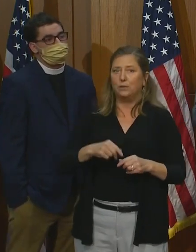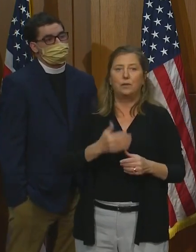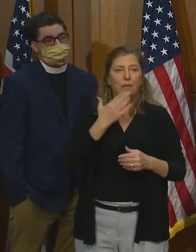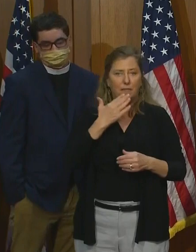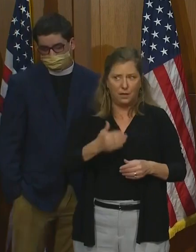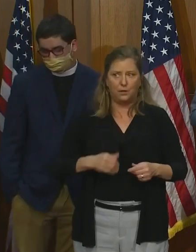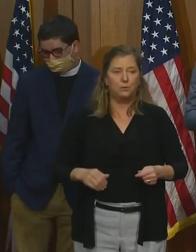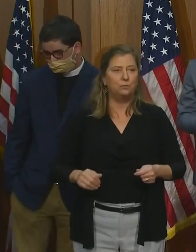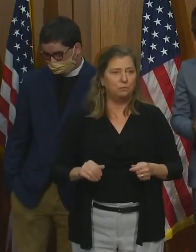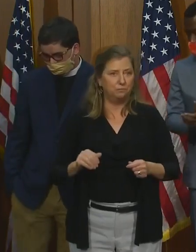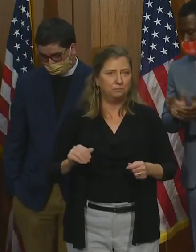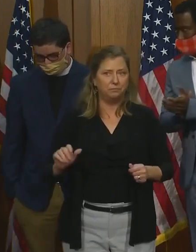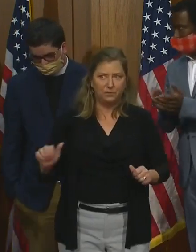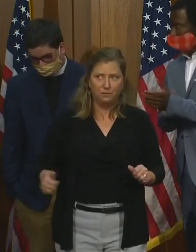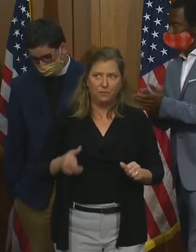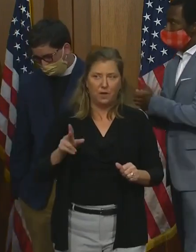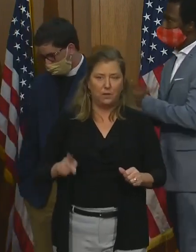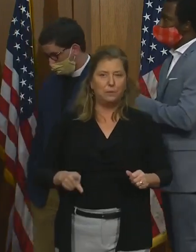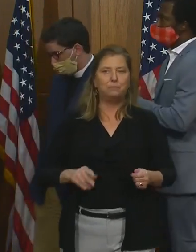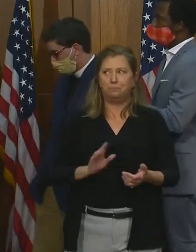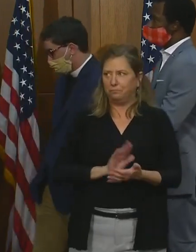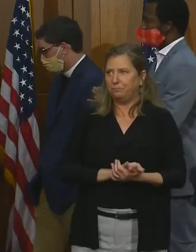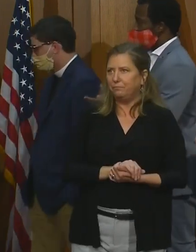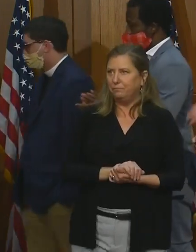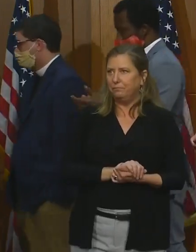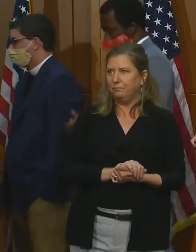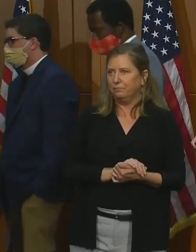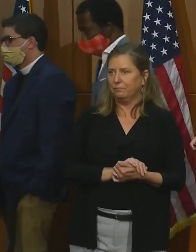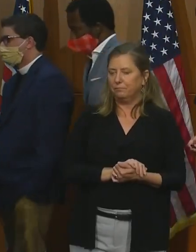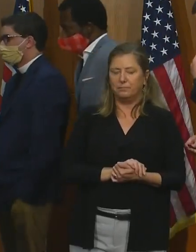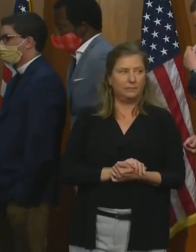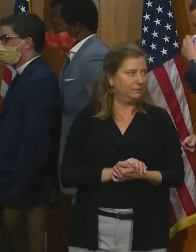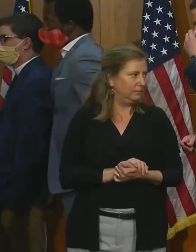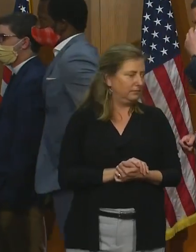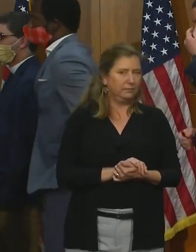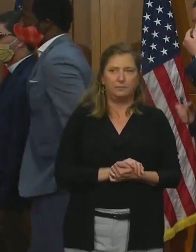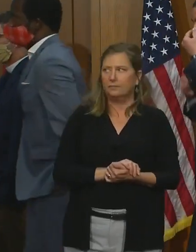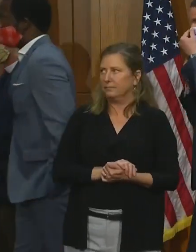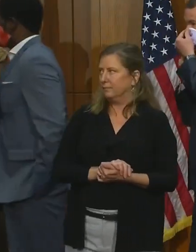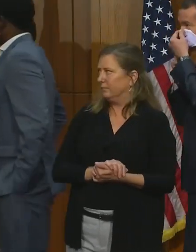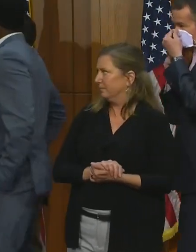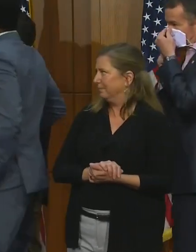THIS TODAY- AND WE WILL LOOK